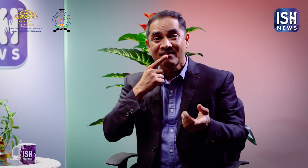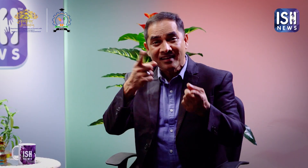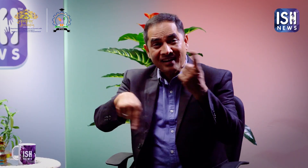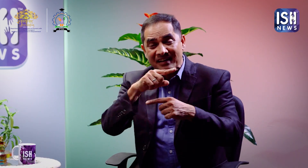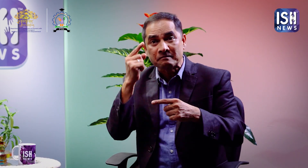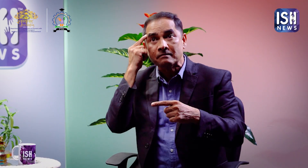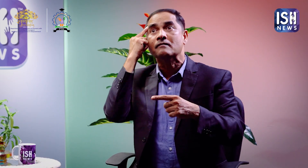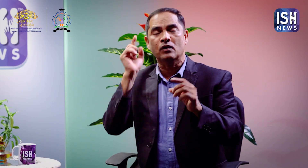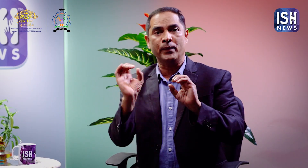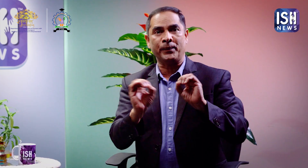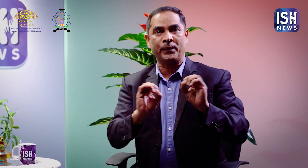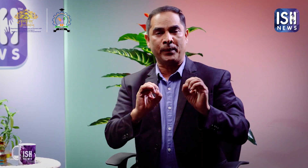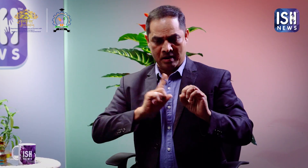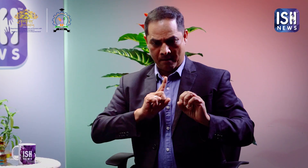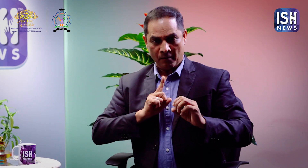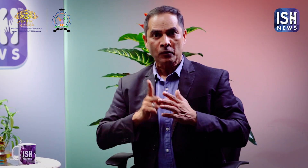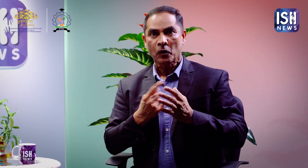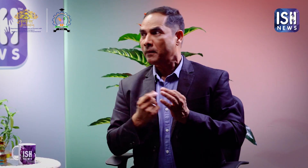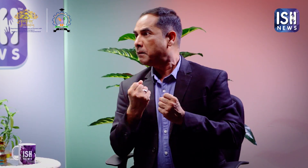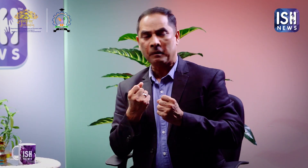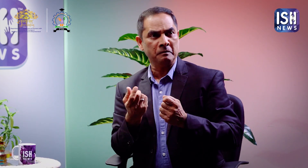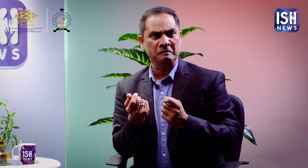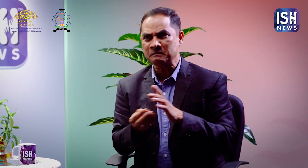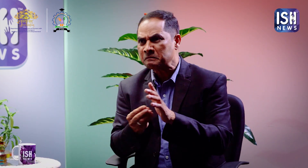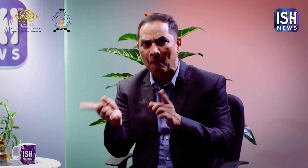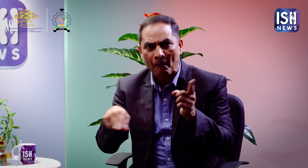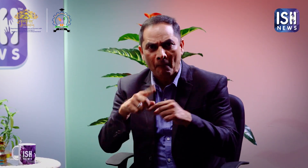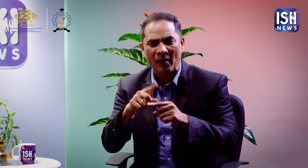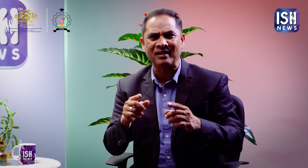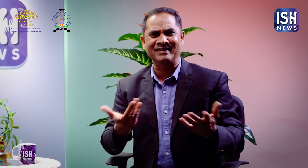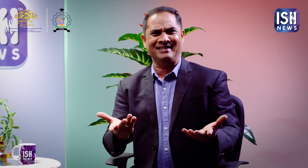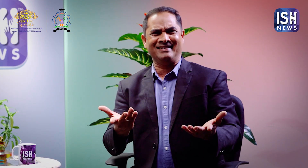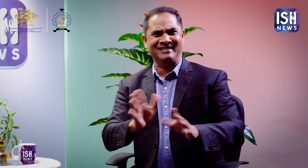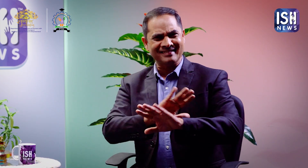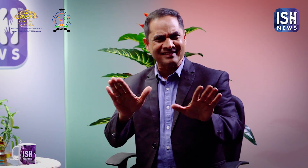You Deaf individuals have often focused on your own needs and jobs, rather than the broader needs of the community.